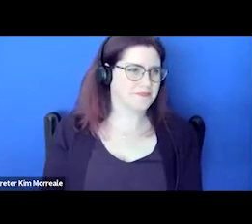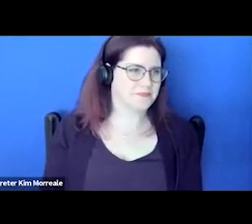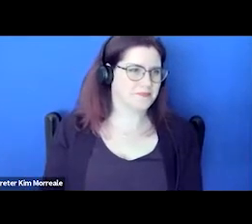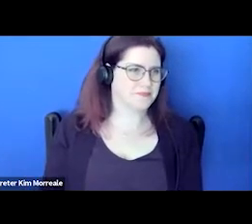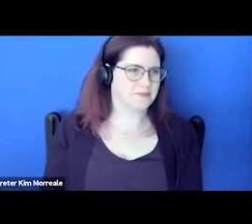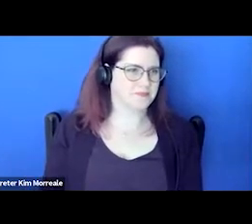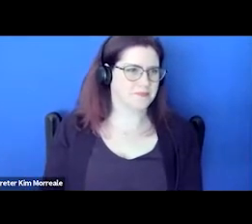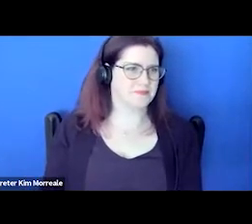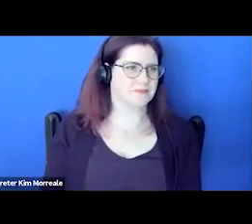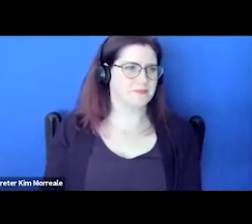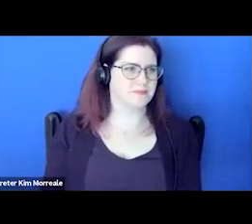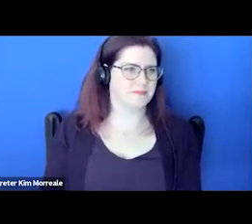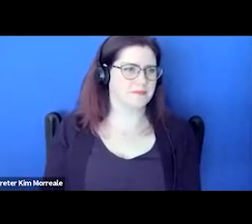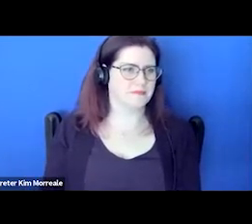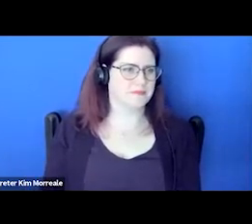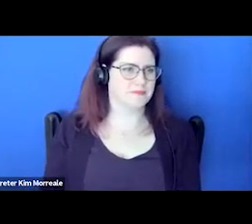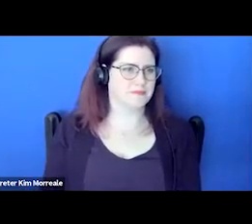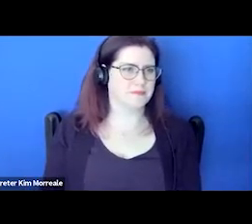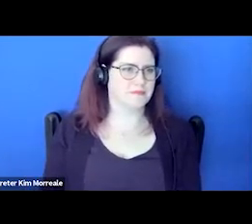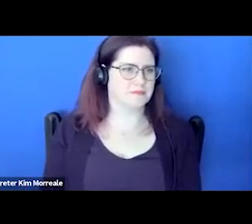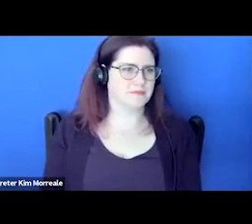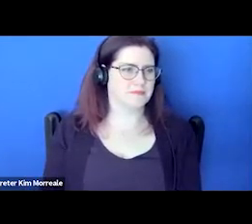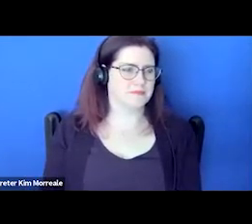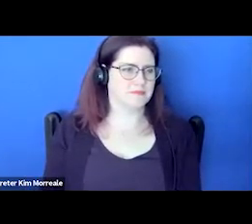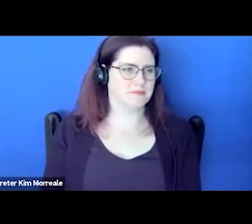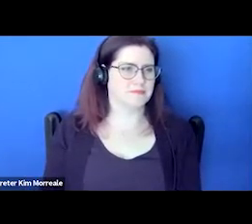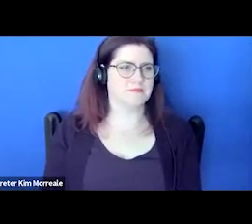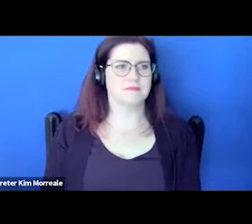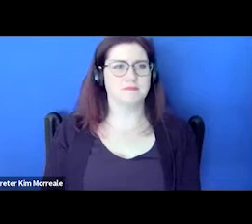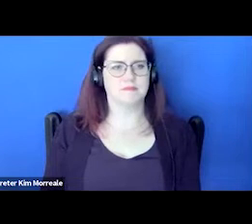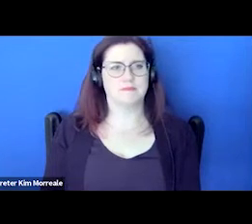And then the housing conditions on the tribal housing